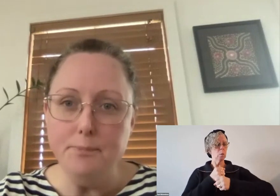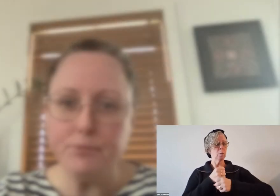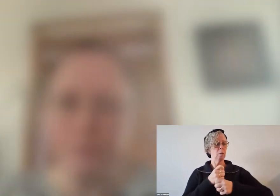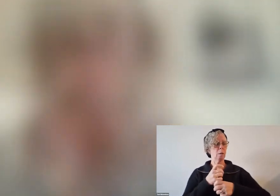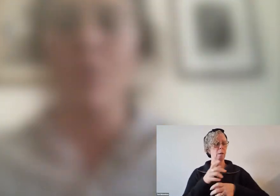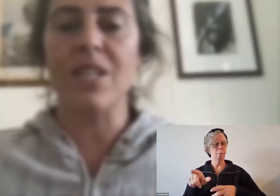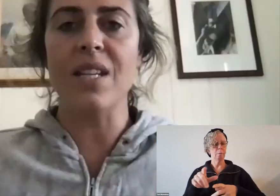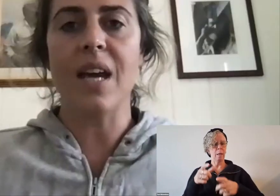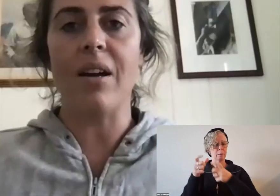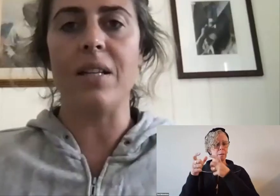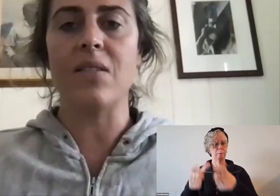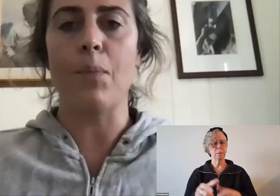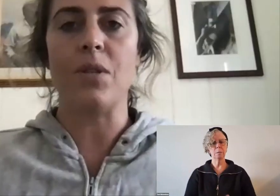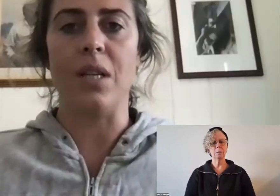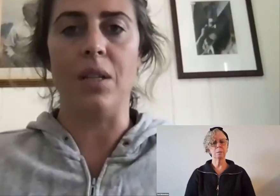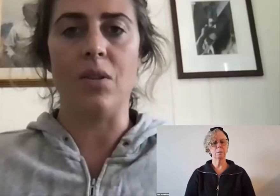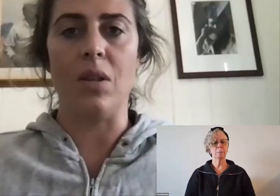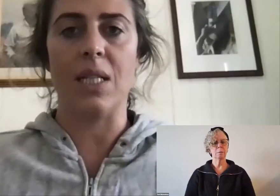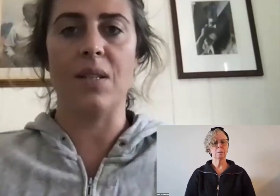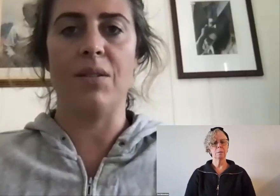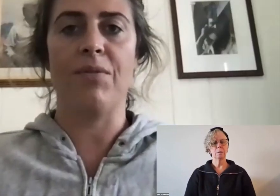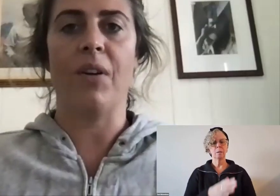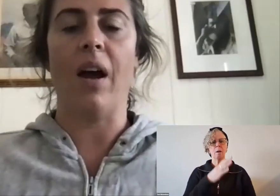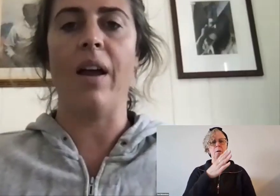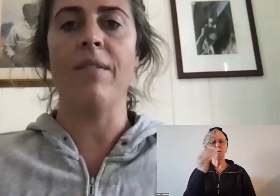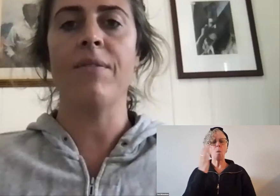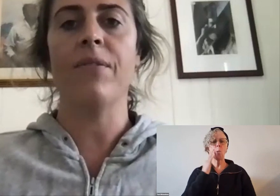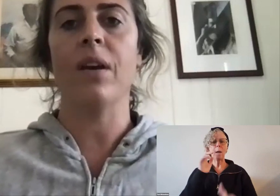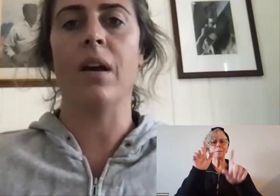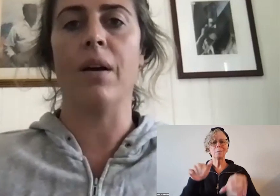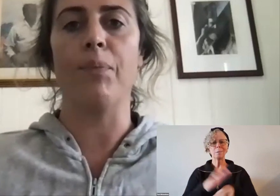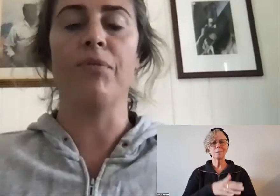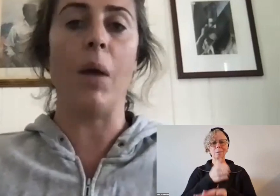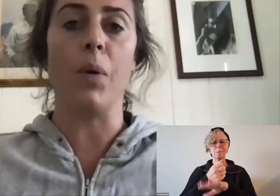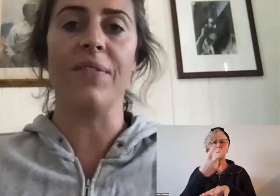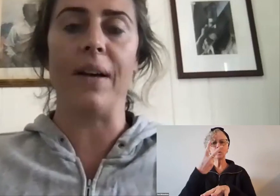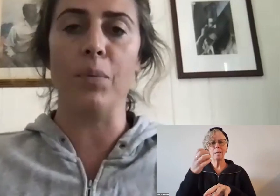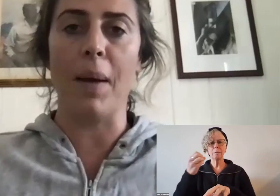So since our inception in 2005, and we were founded by